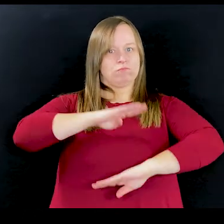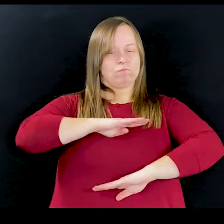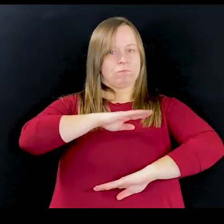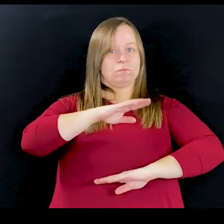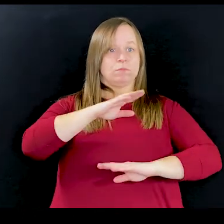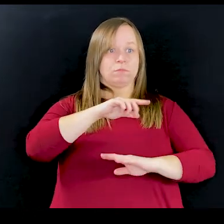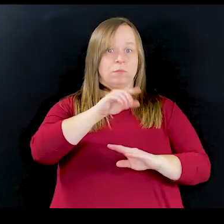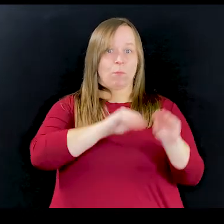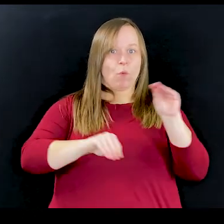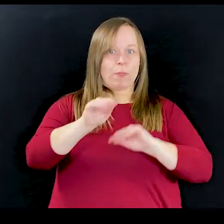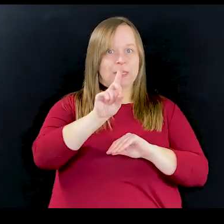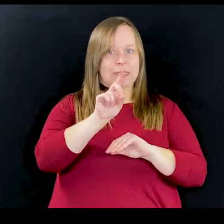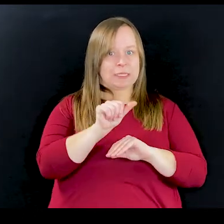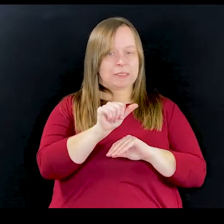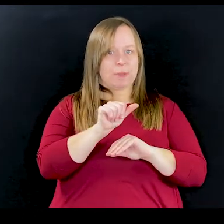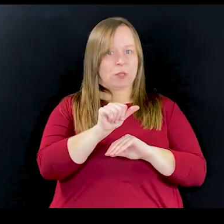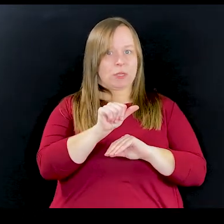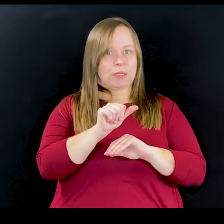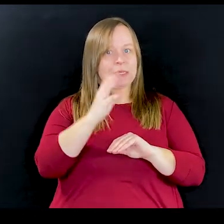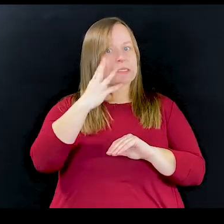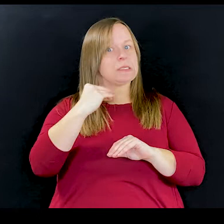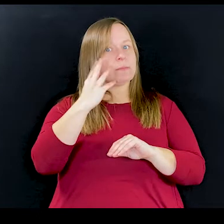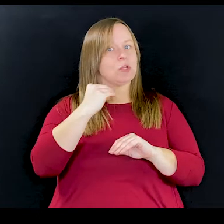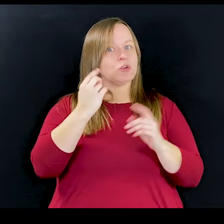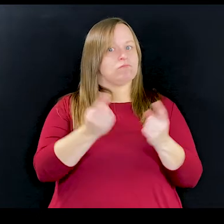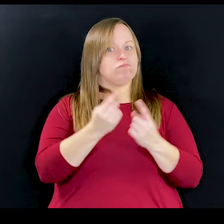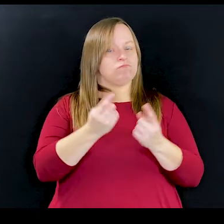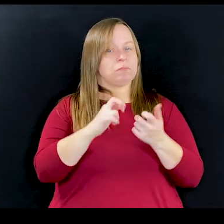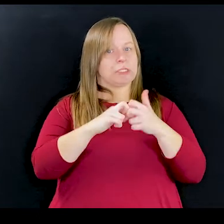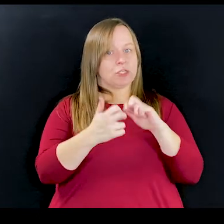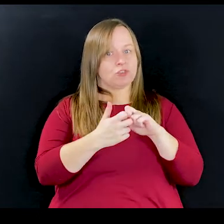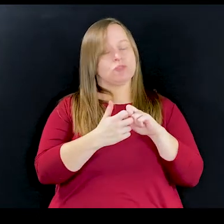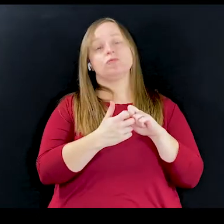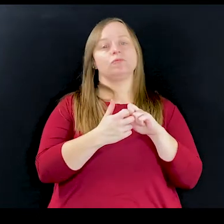has a mobility disability that experienced an issue